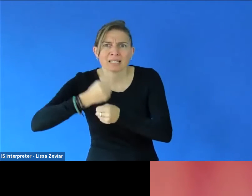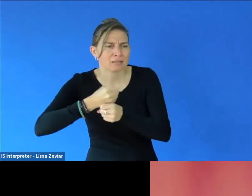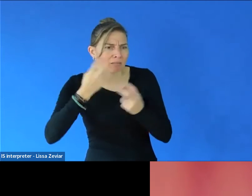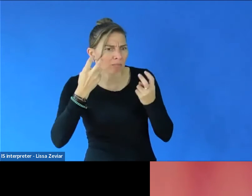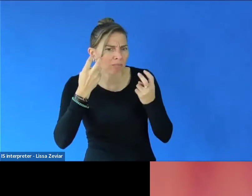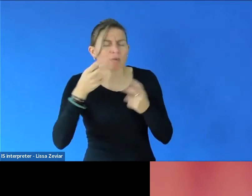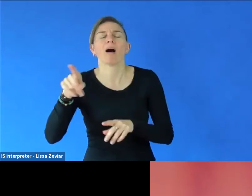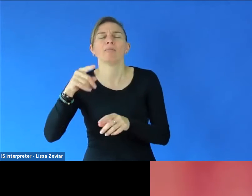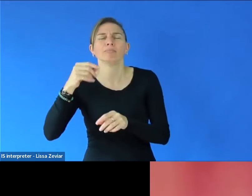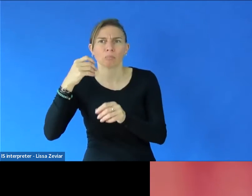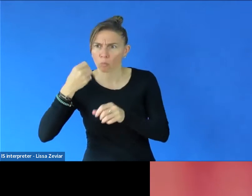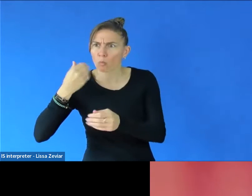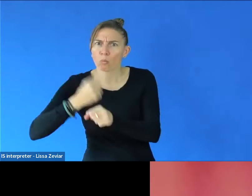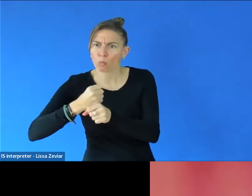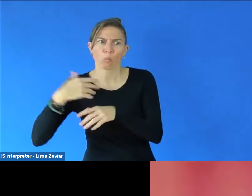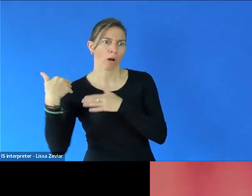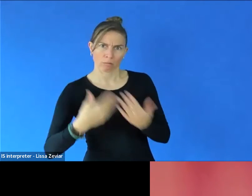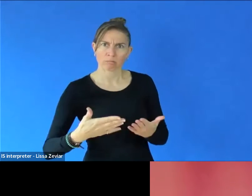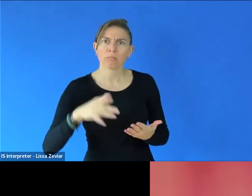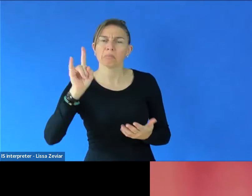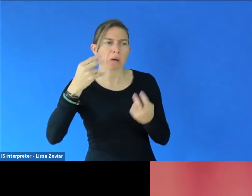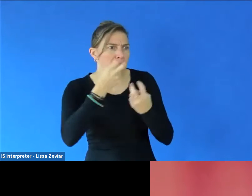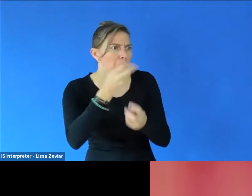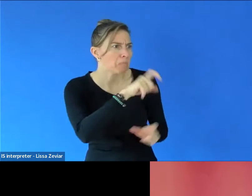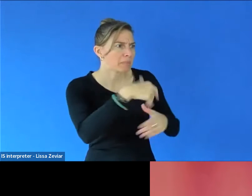to build an accessible environment of the different factories.